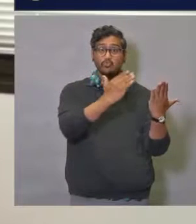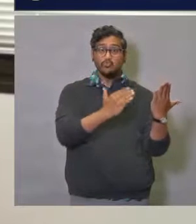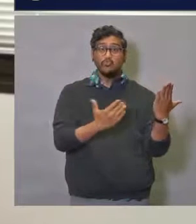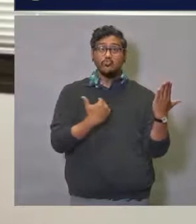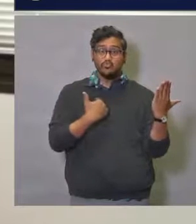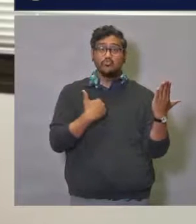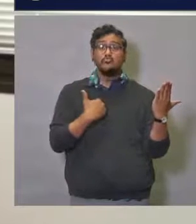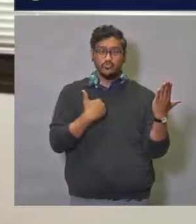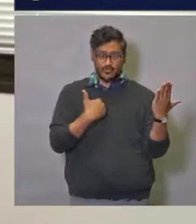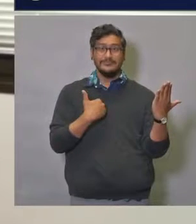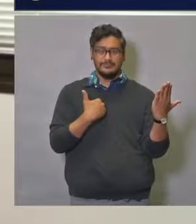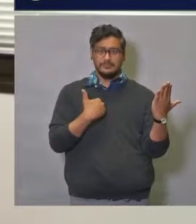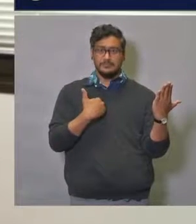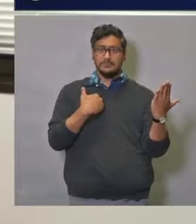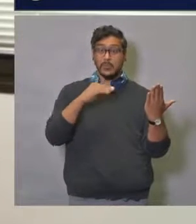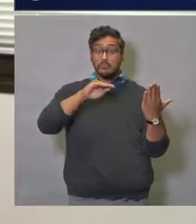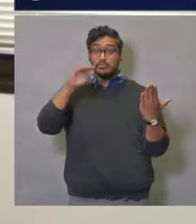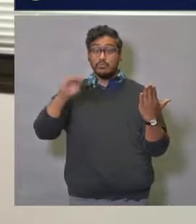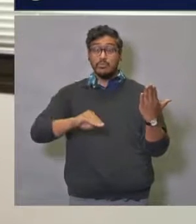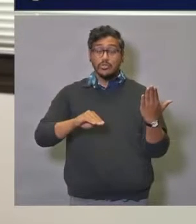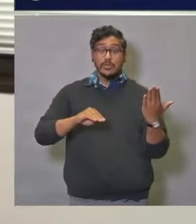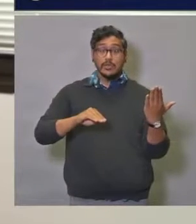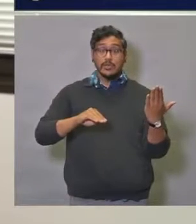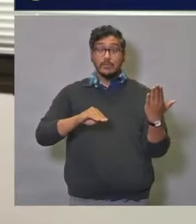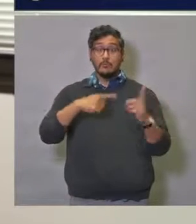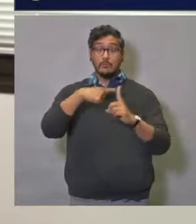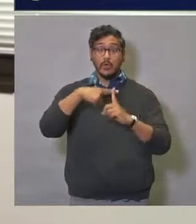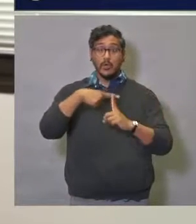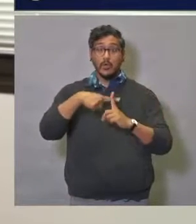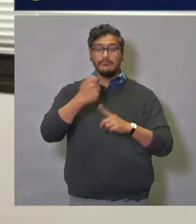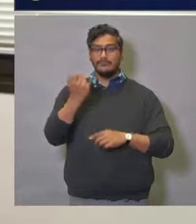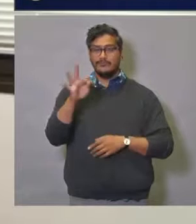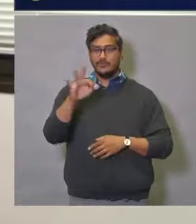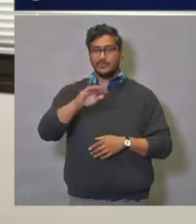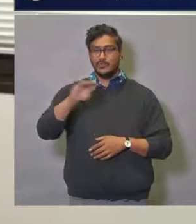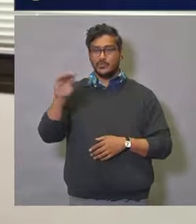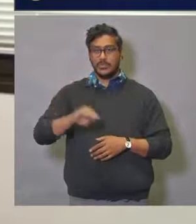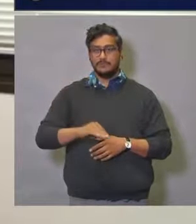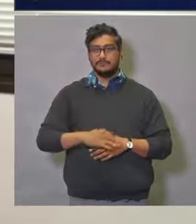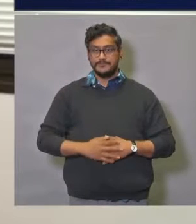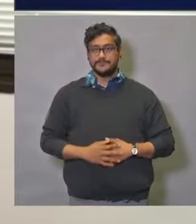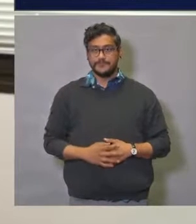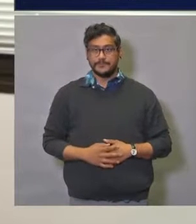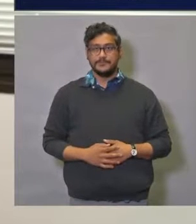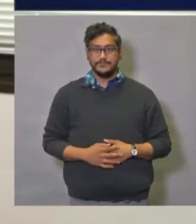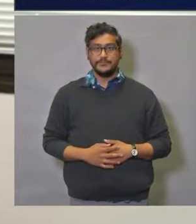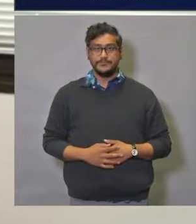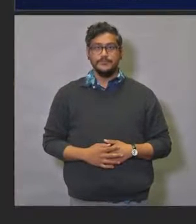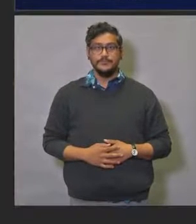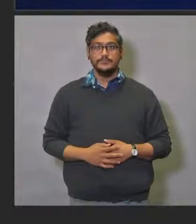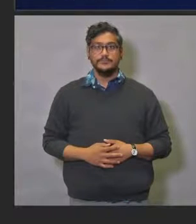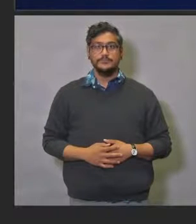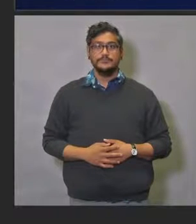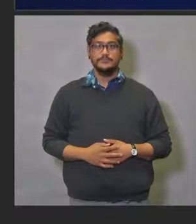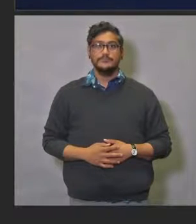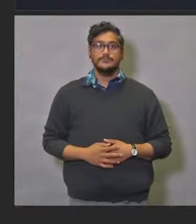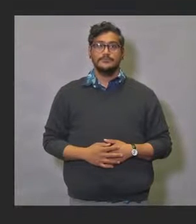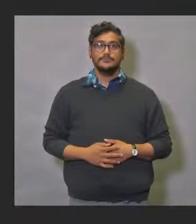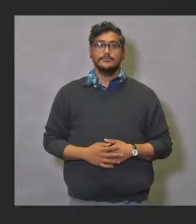FECHA SE HAN REALIZADO PRUEBAS